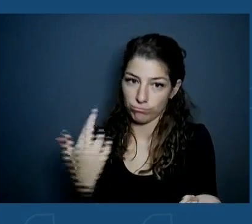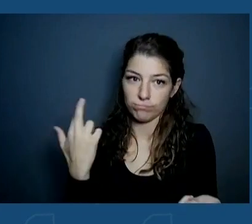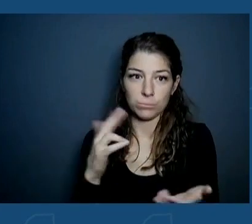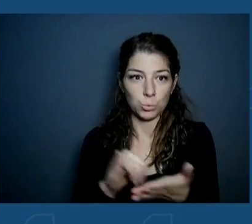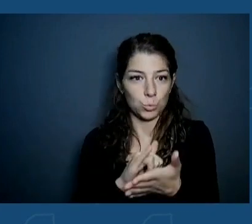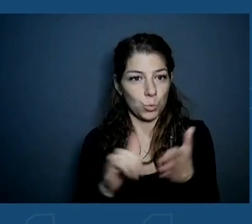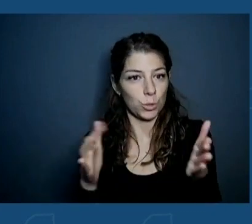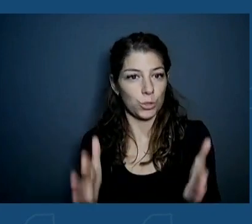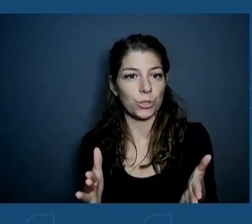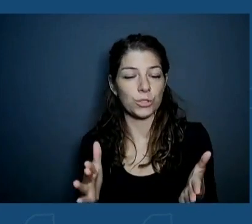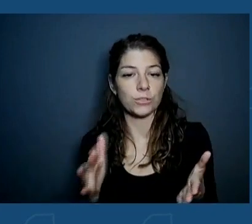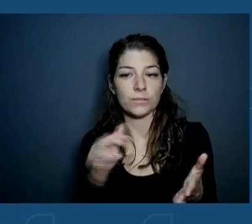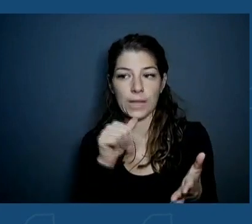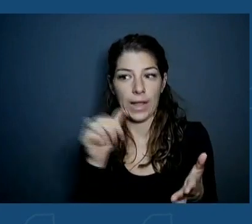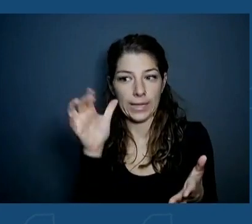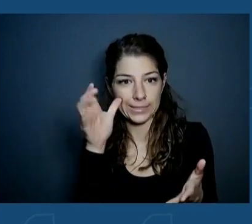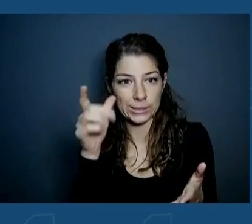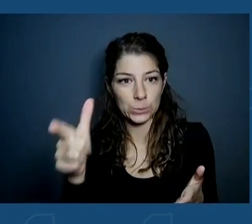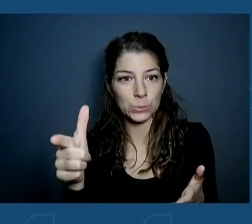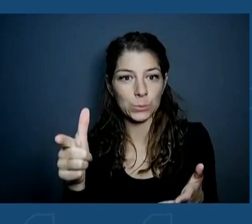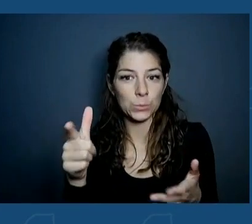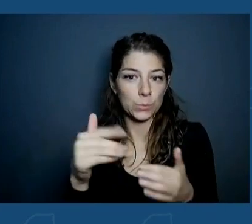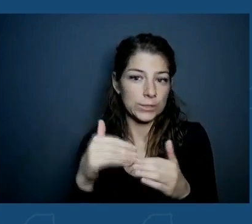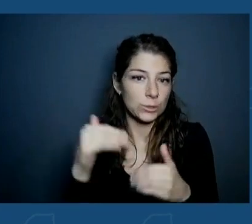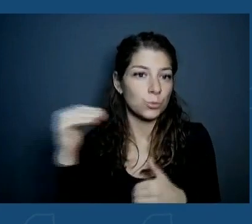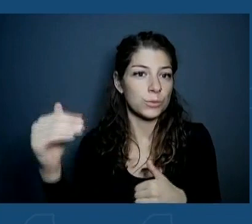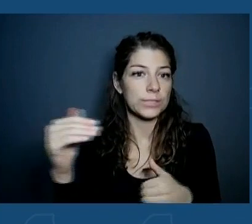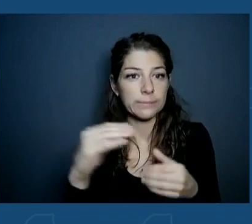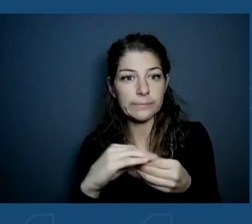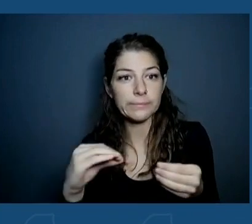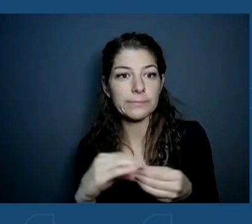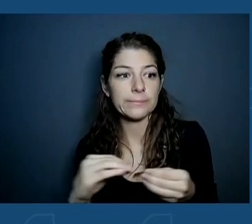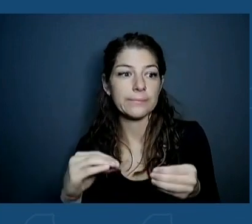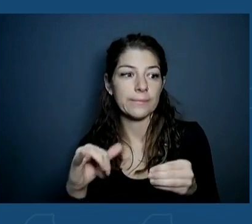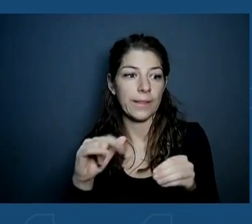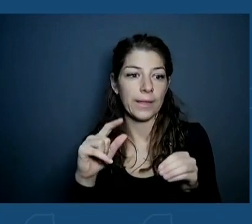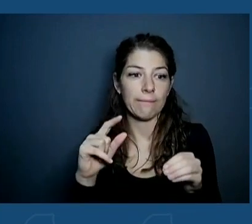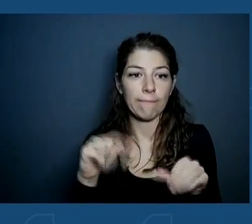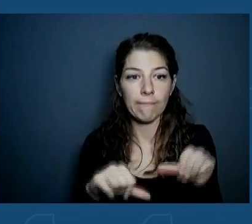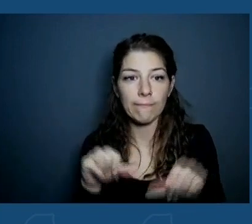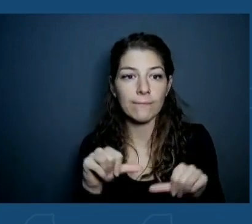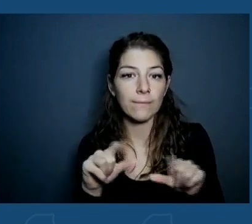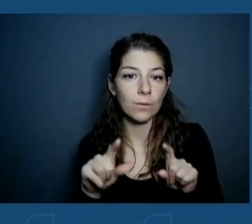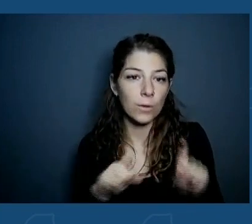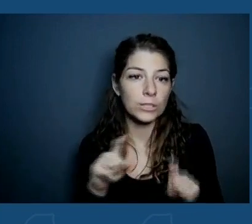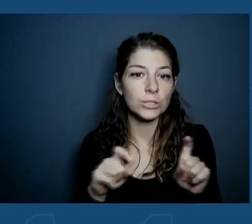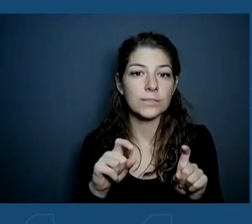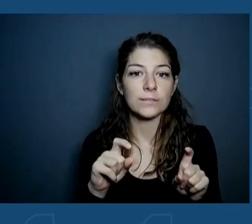TO GET A VACCINE, THE ALTERNATIVE IS BEING SICK.